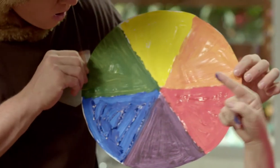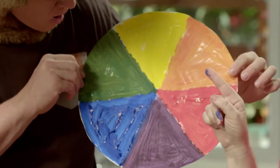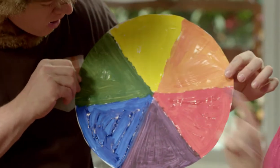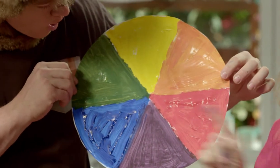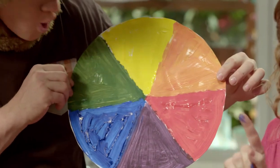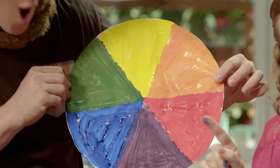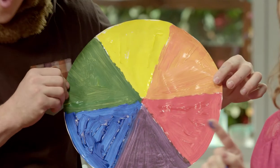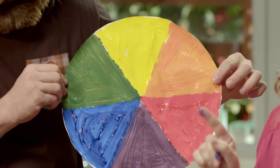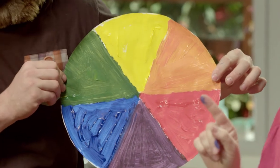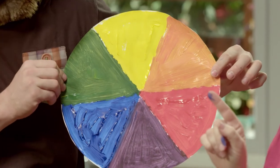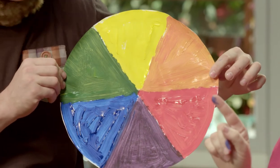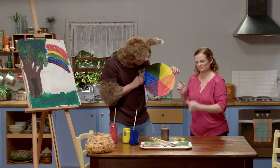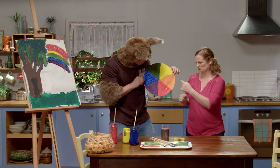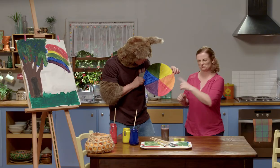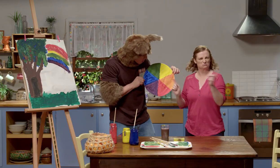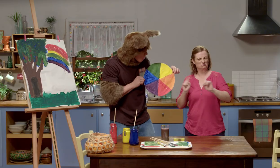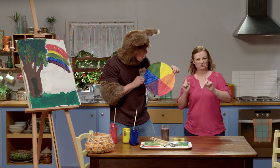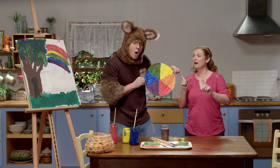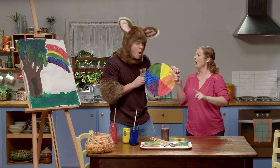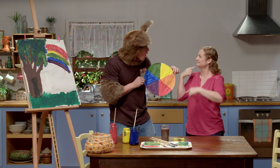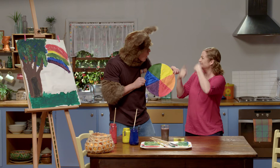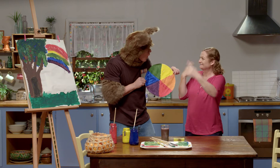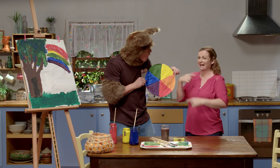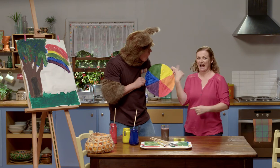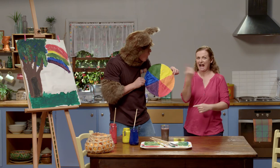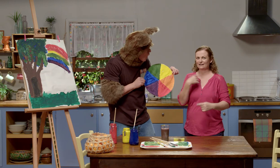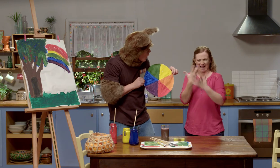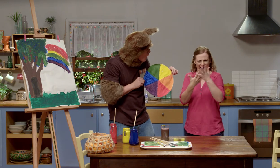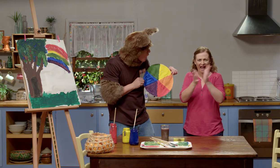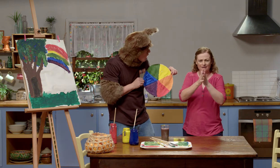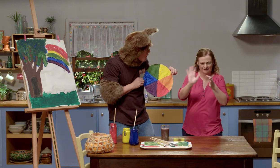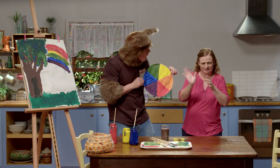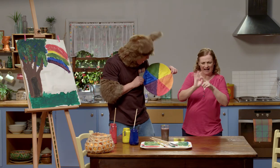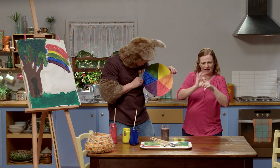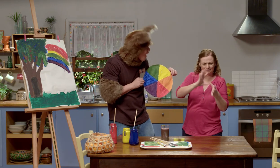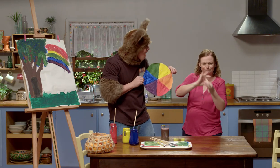See here? A colour wheel shows how all the colours